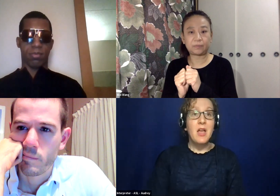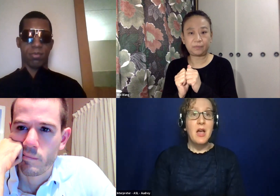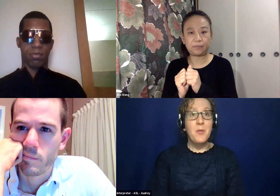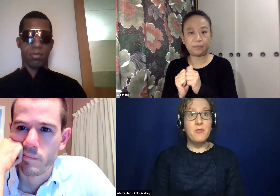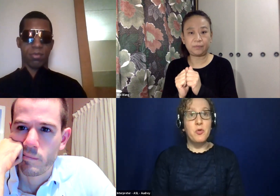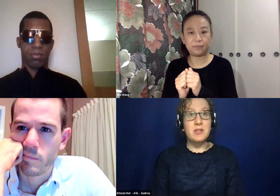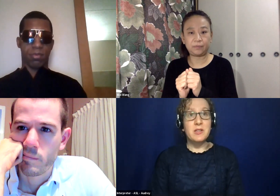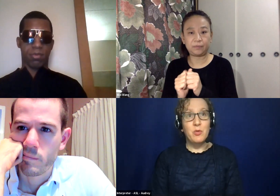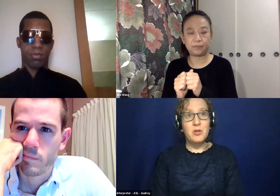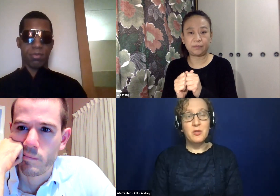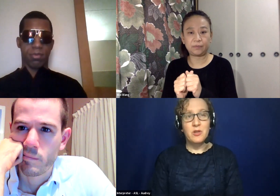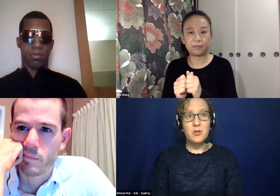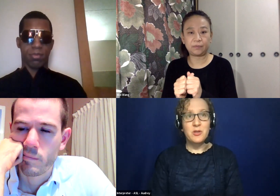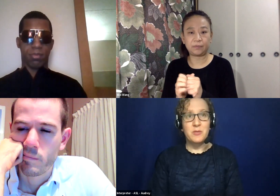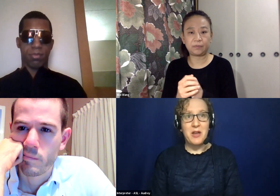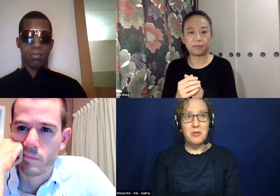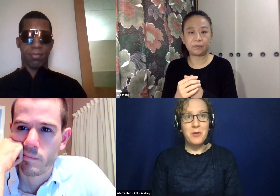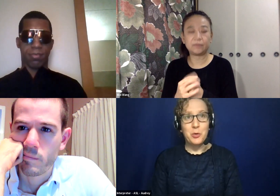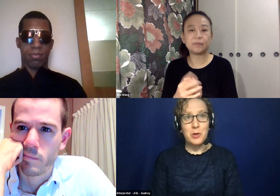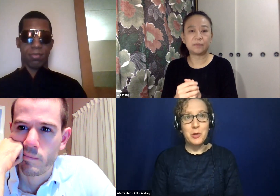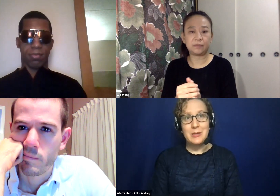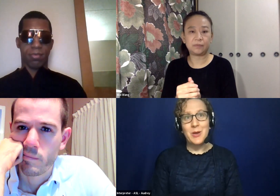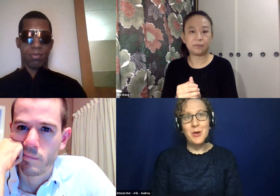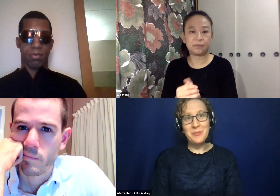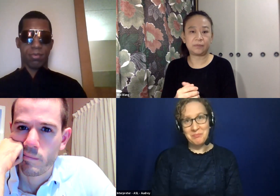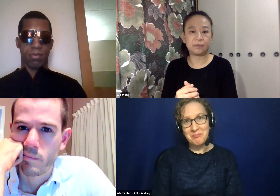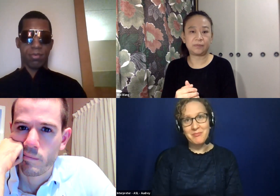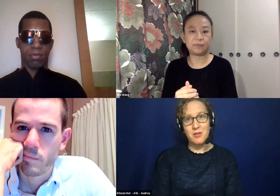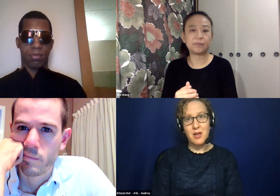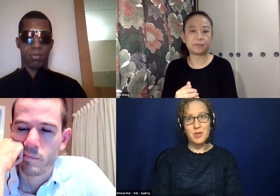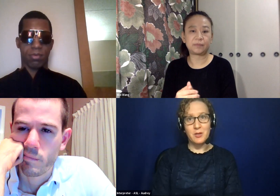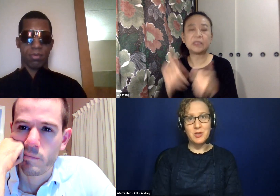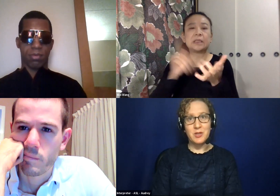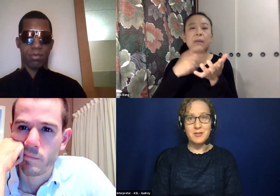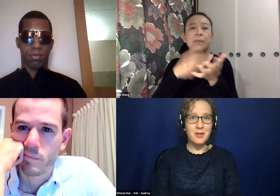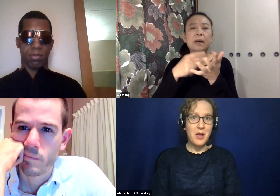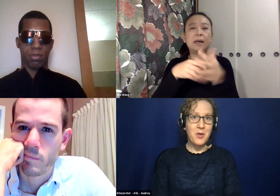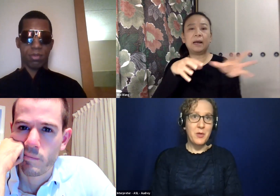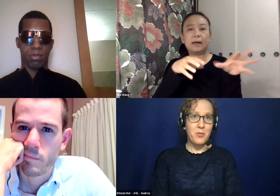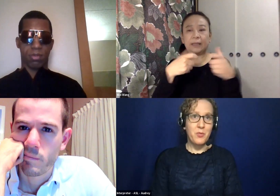but of course, that would reduce my battery very quickly so there was a lot of challenges